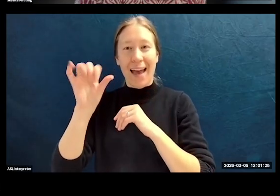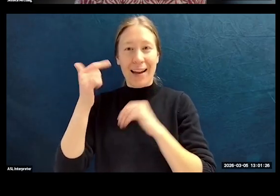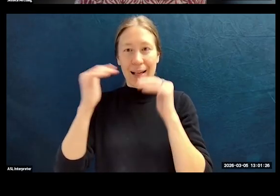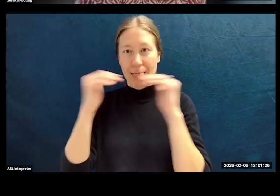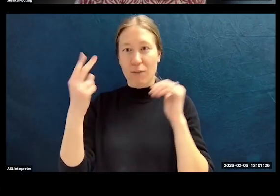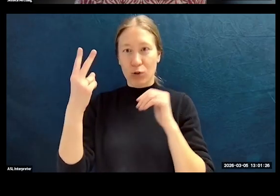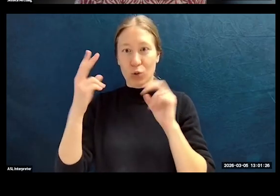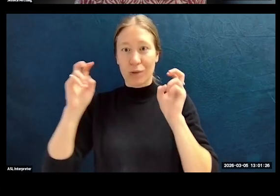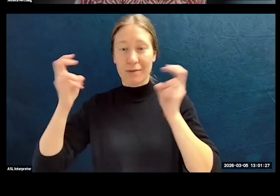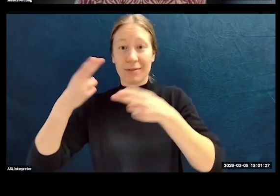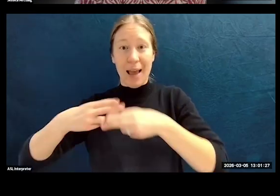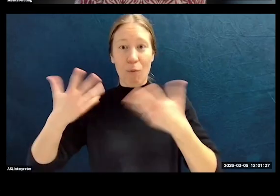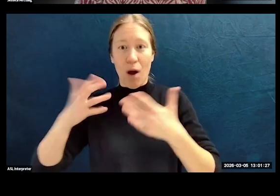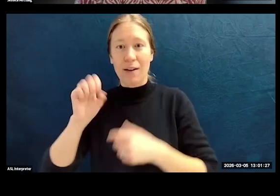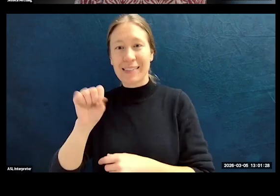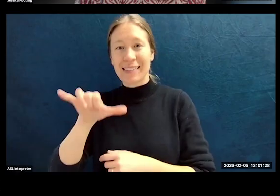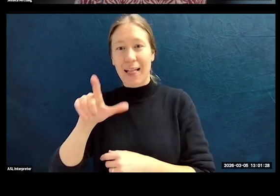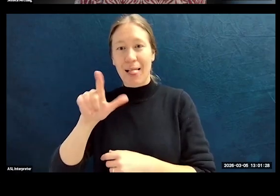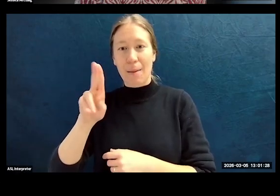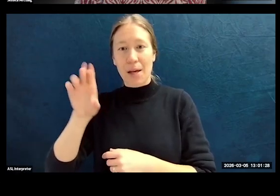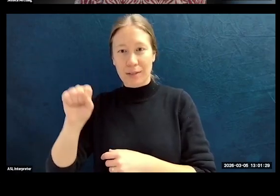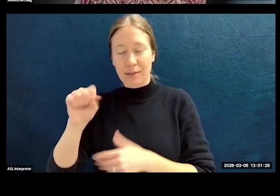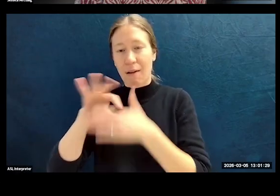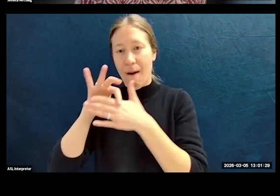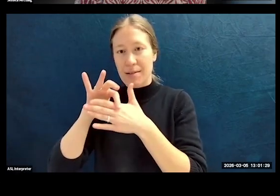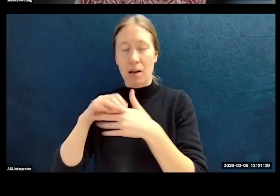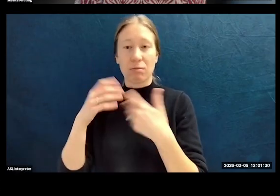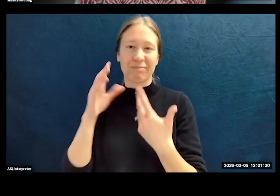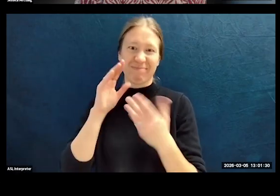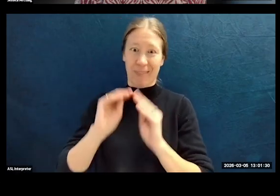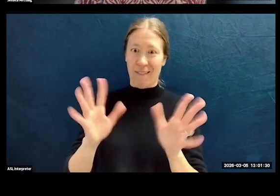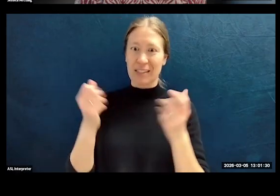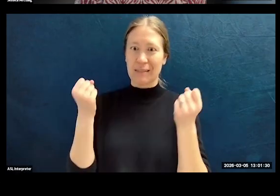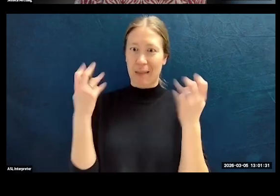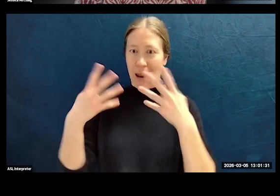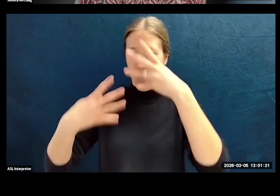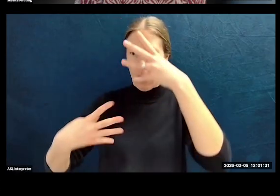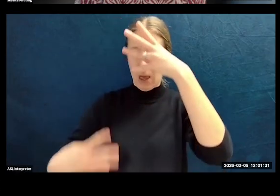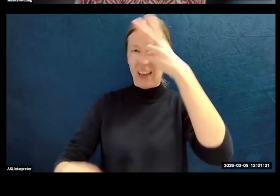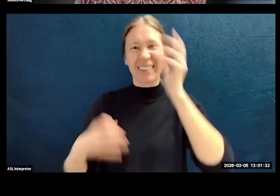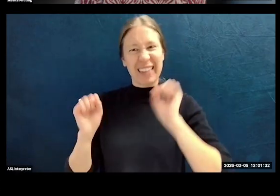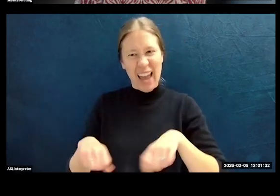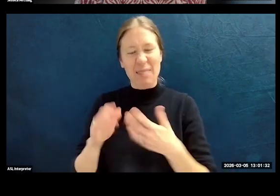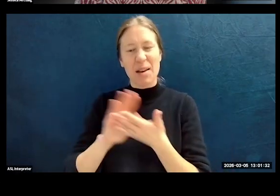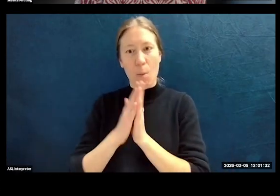As you can see, there is a lot of content in the Content pane, so this method can be a little bit tedious, but it is important to know about,